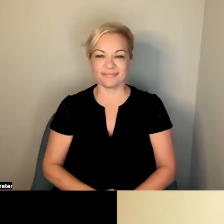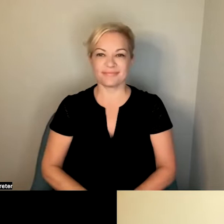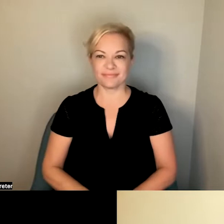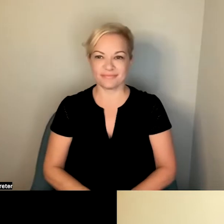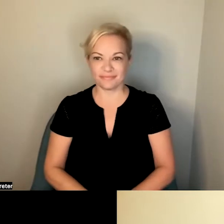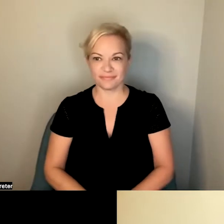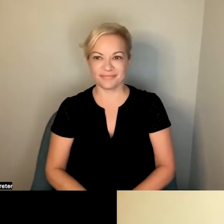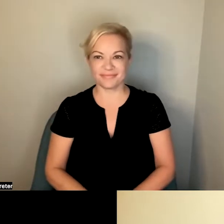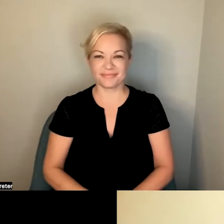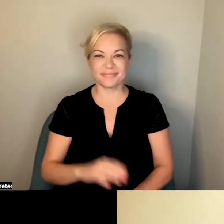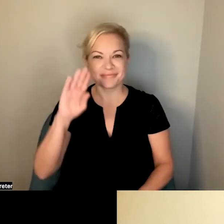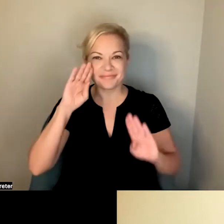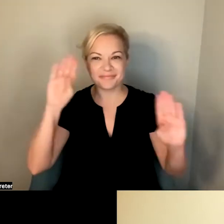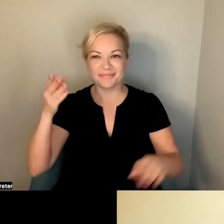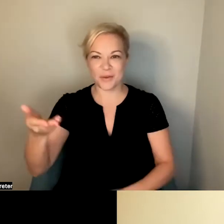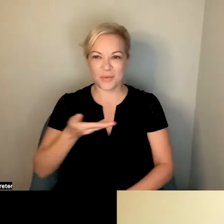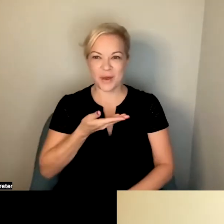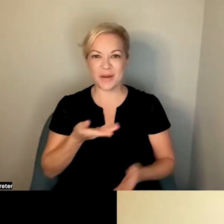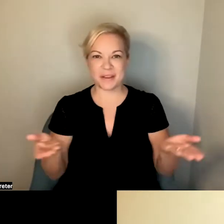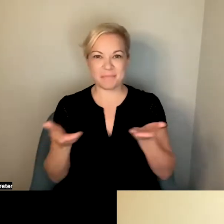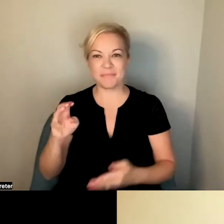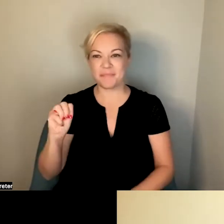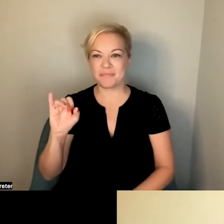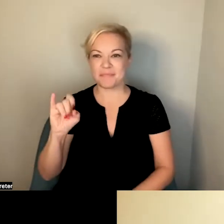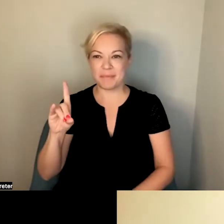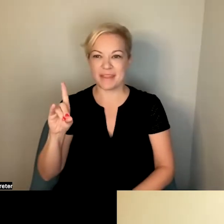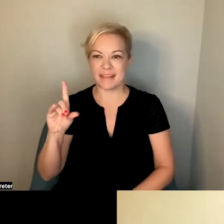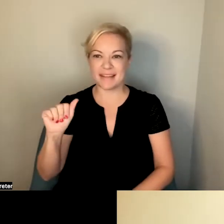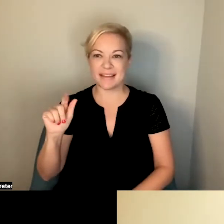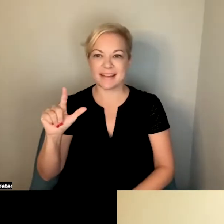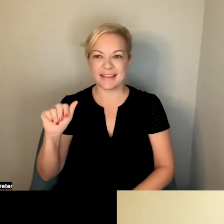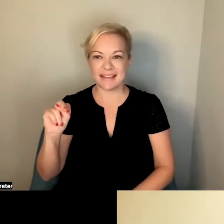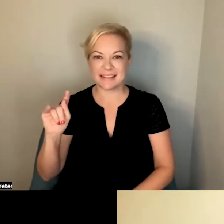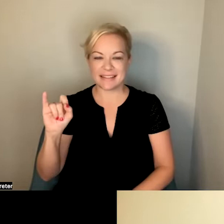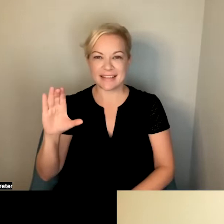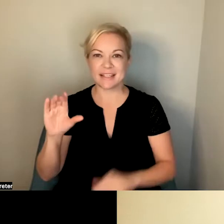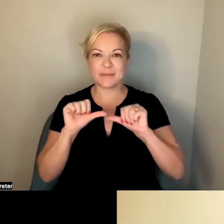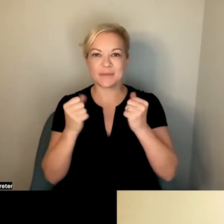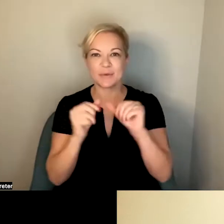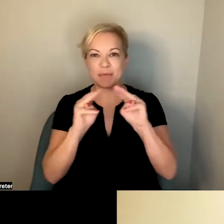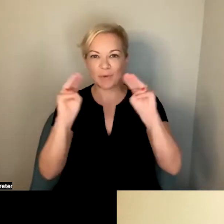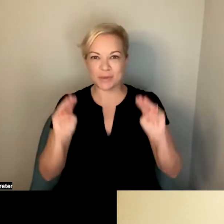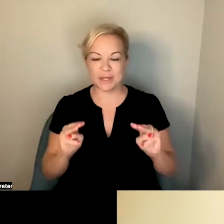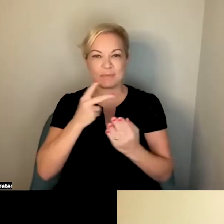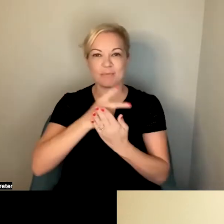Welcome to the Mid-Atlantic Association of Museums' virtual program Redefining Narrative, a